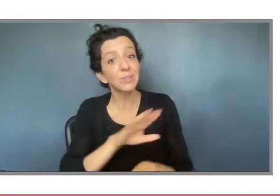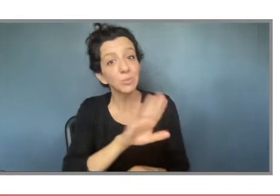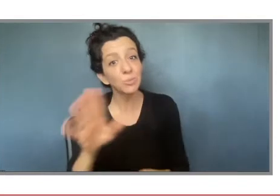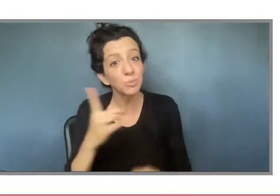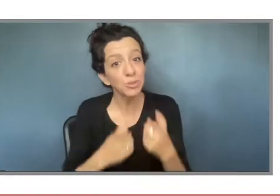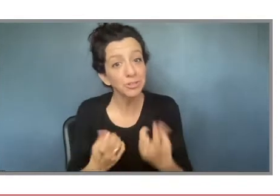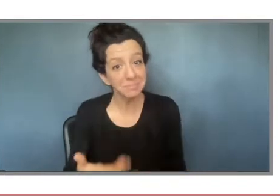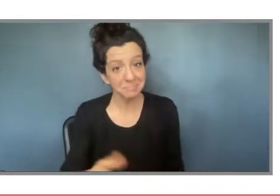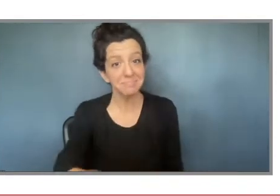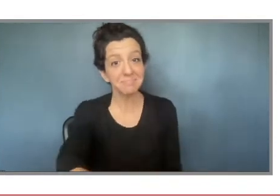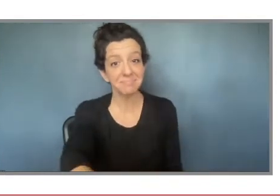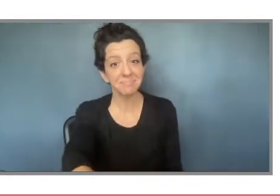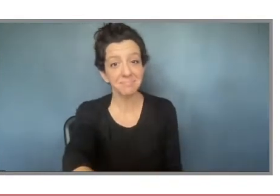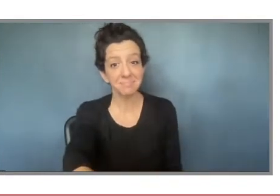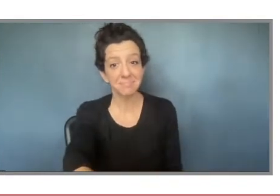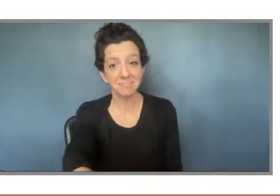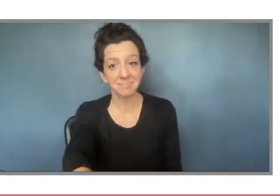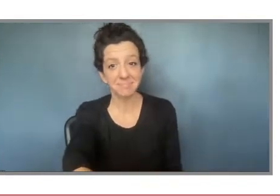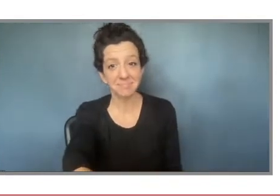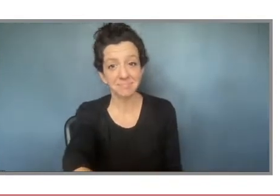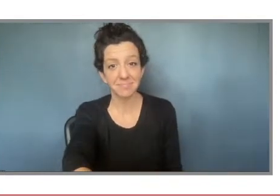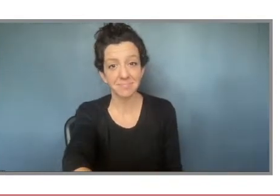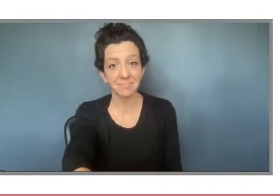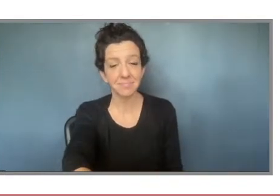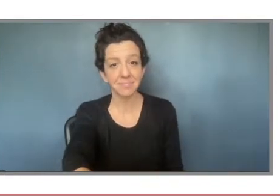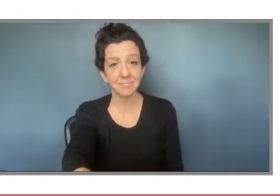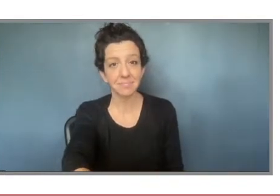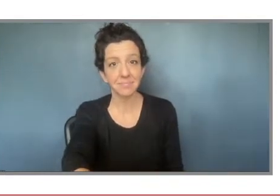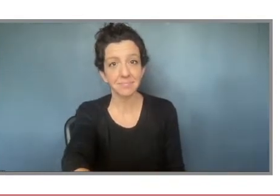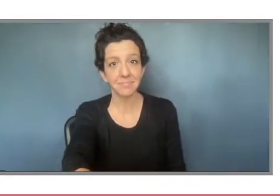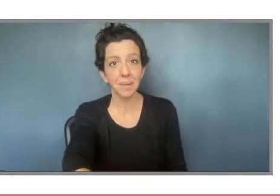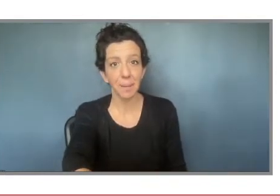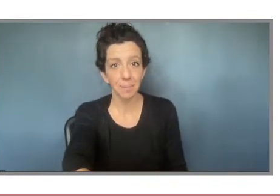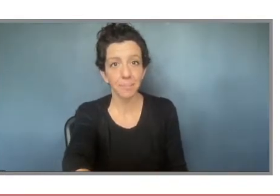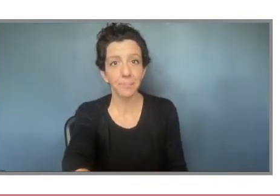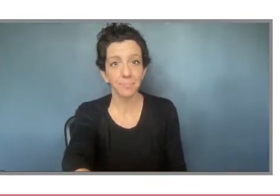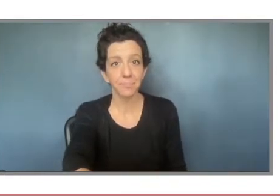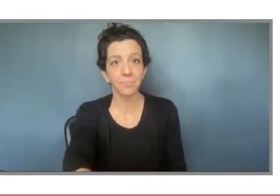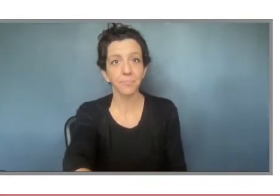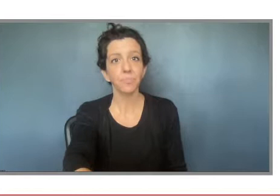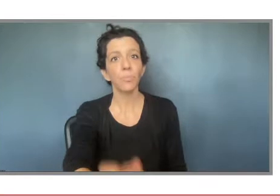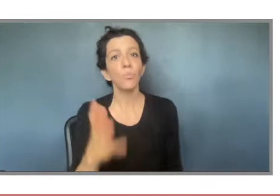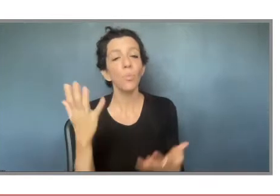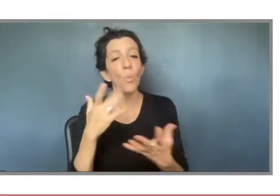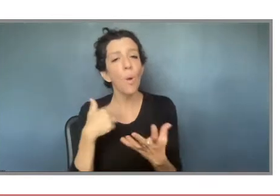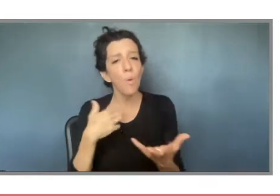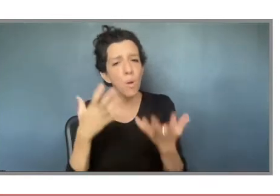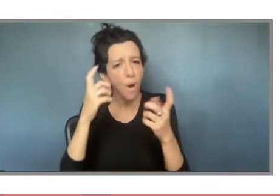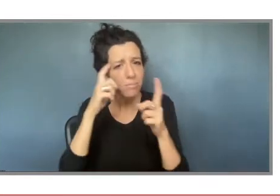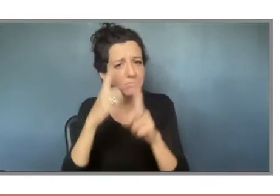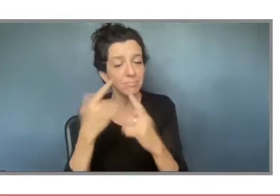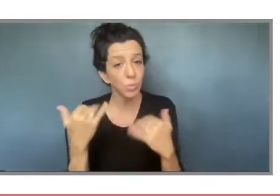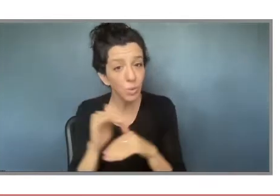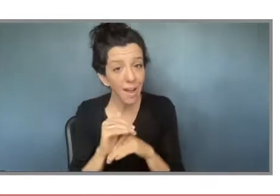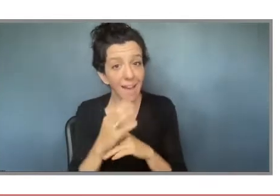Studio: i'd be happy to answer any questions on that at the end here, but what we're looking for tonight and then in the near